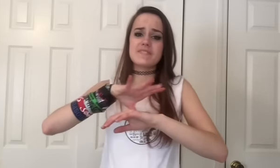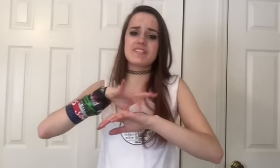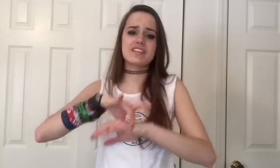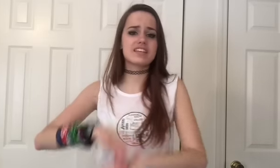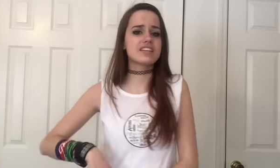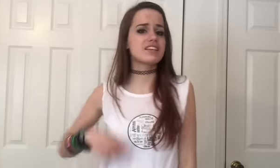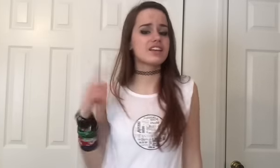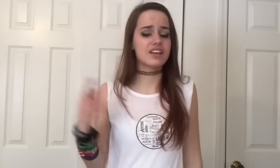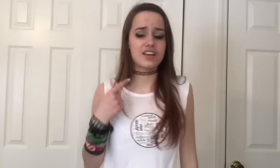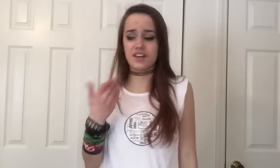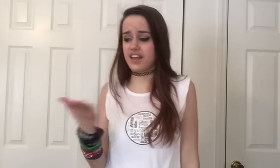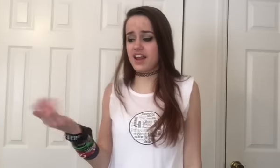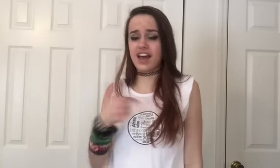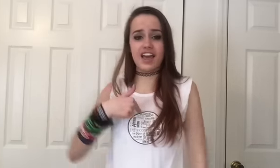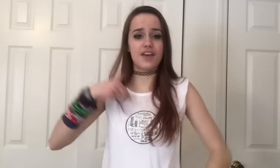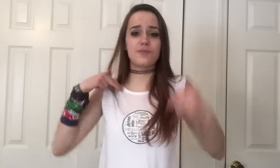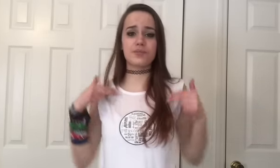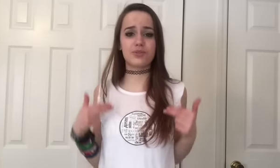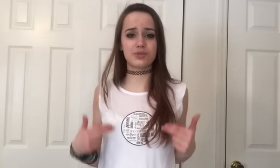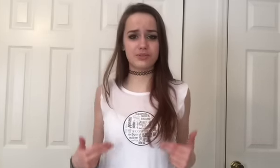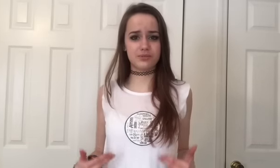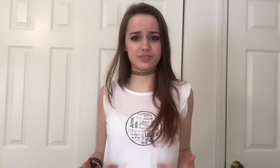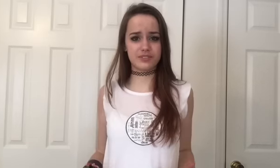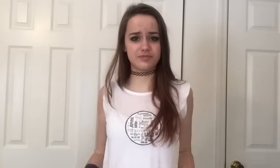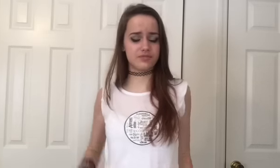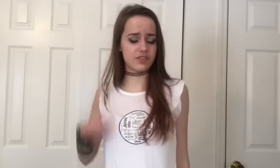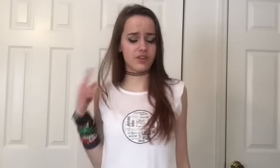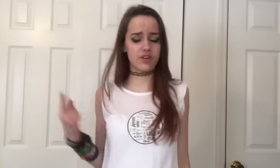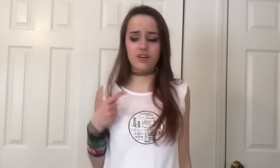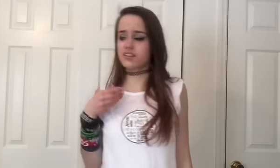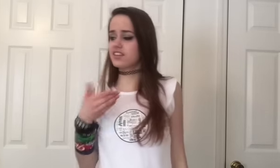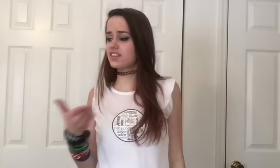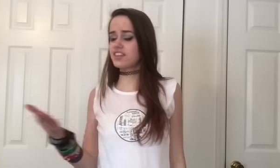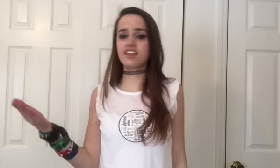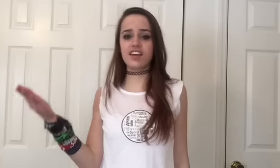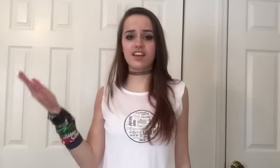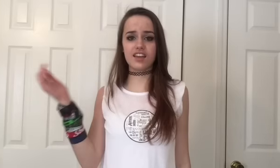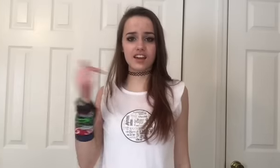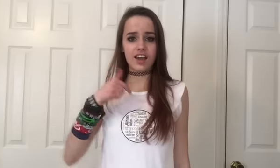only then I am human only then I am clean